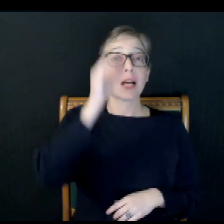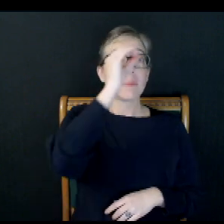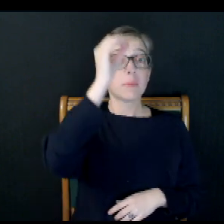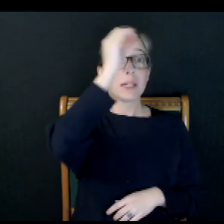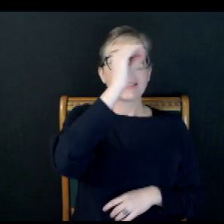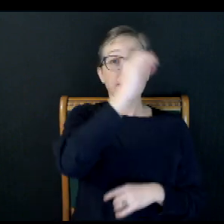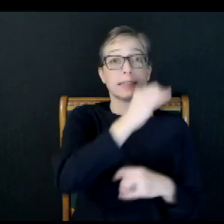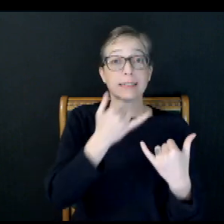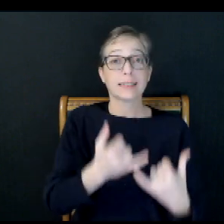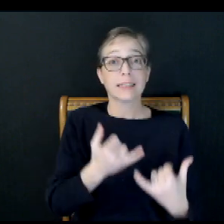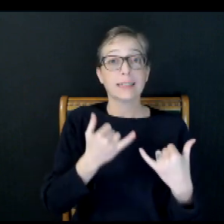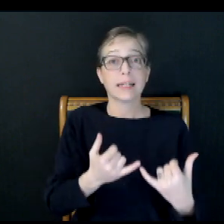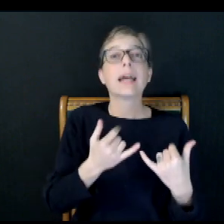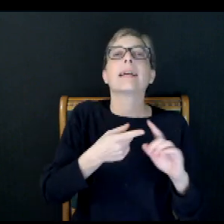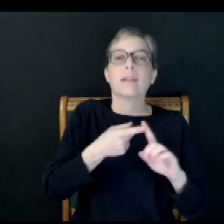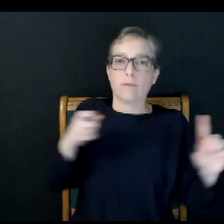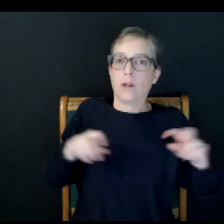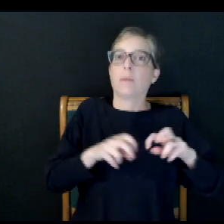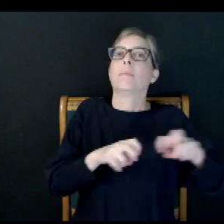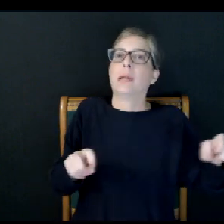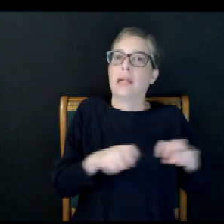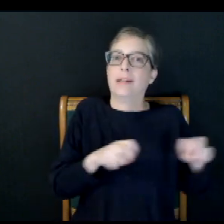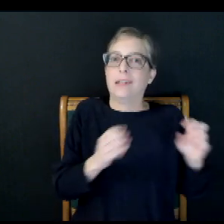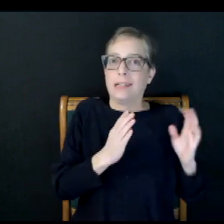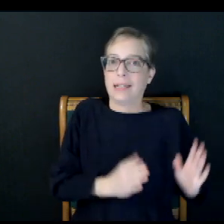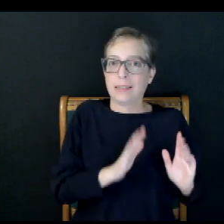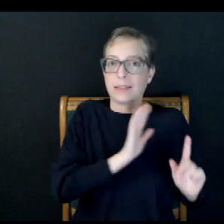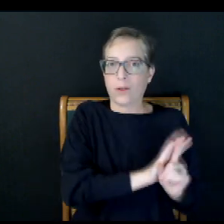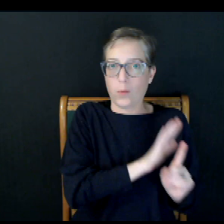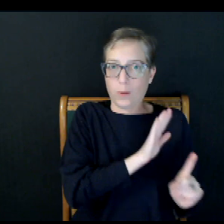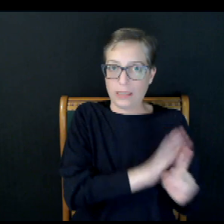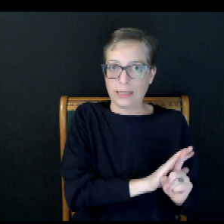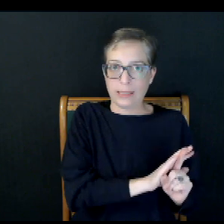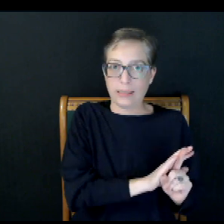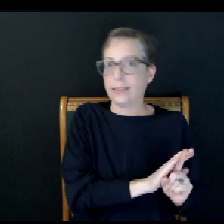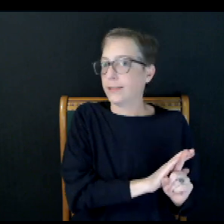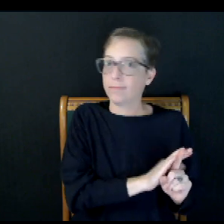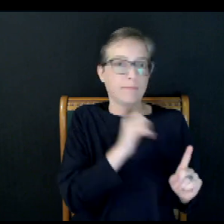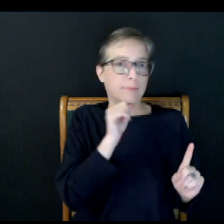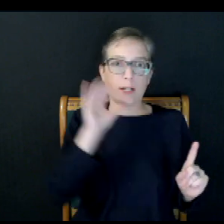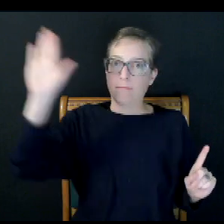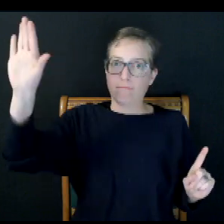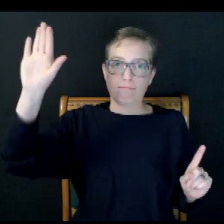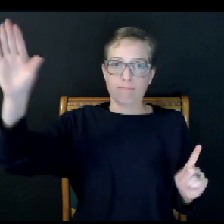our distinguished panelists and do not reflect the opinions of our funders.